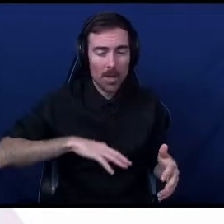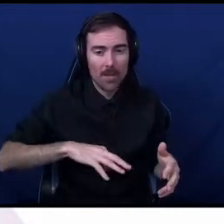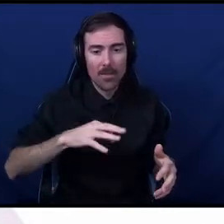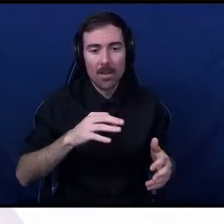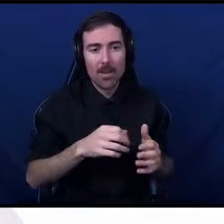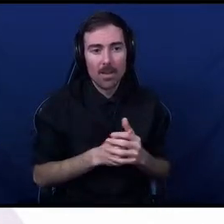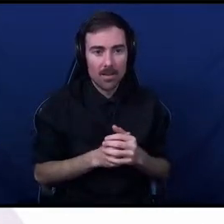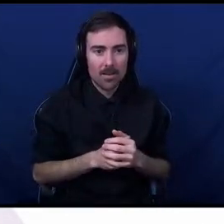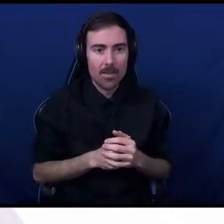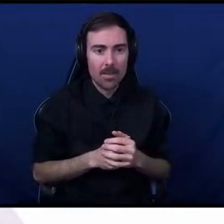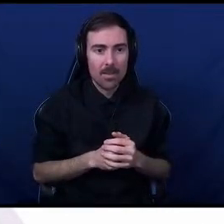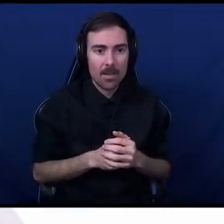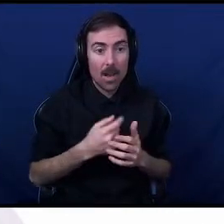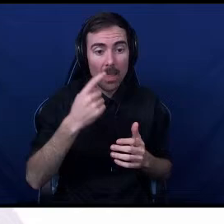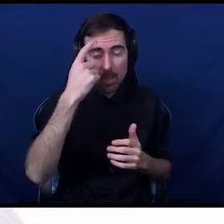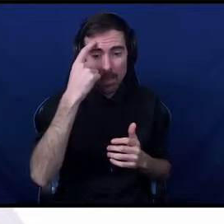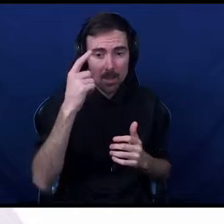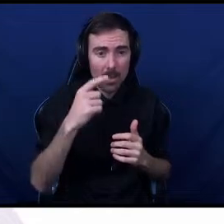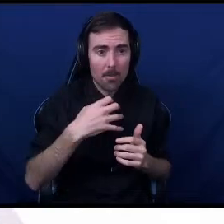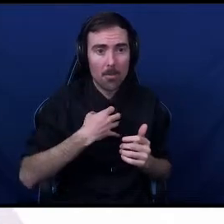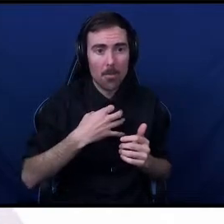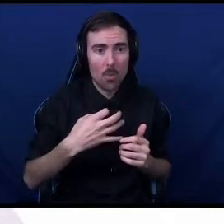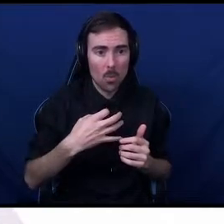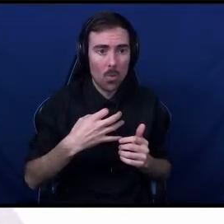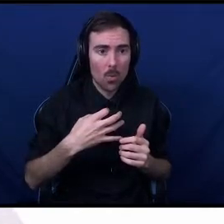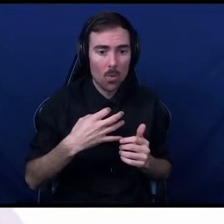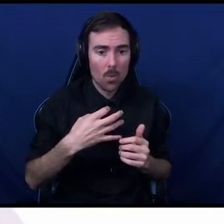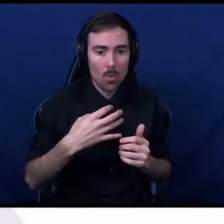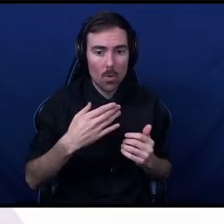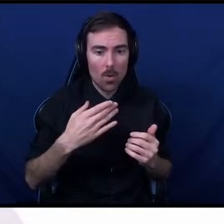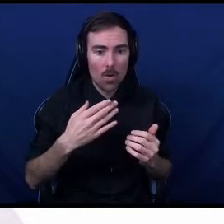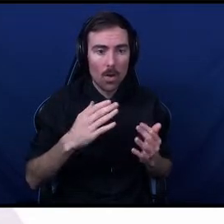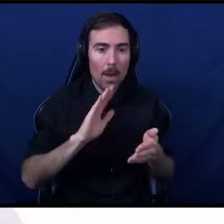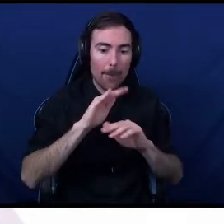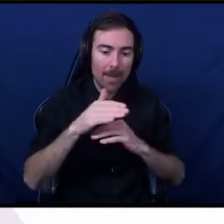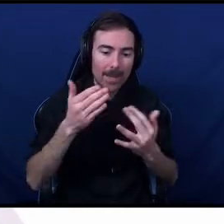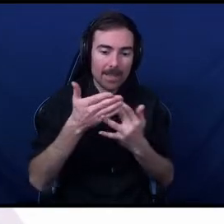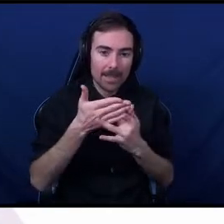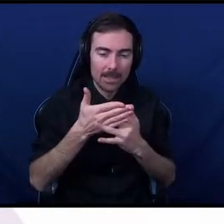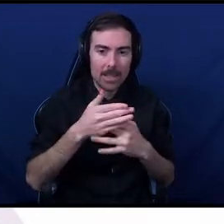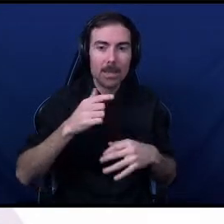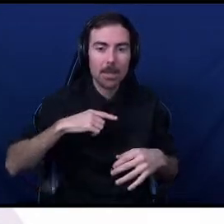there was more of a push towards accessibility because it became a necessity. So I think that's quite interesting.